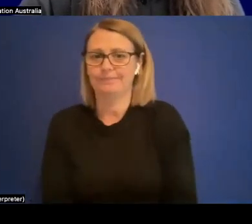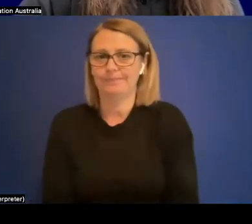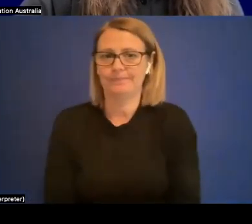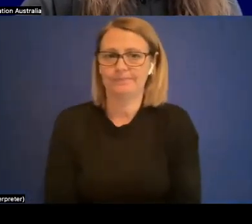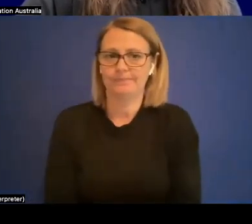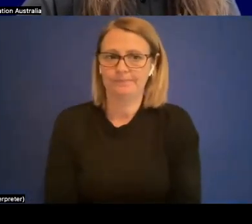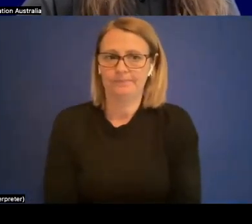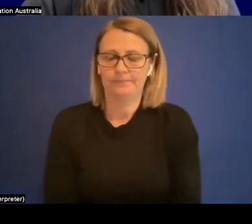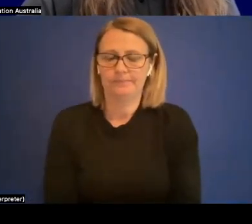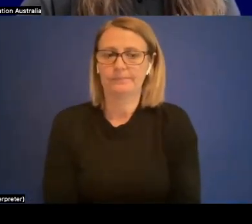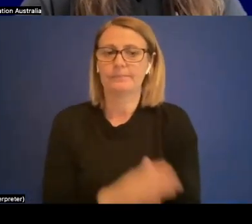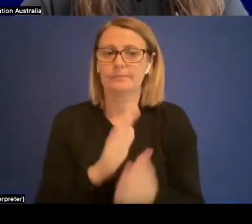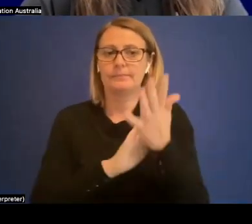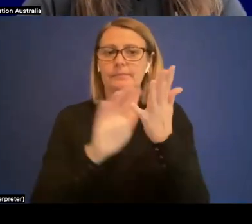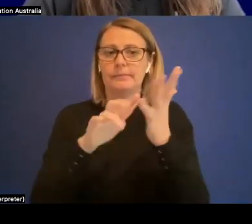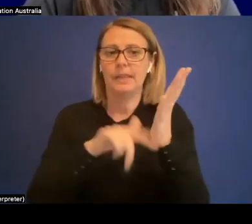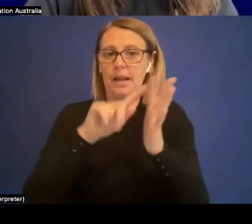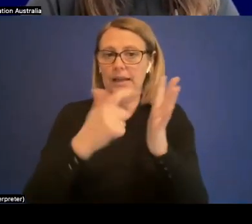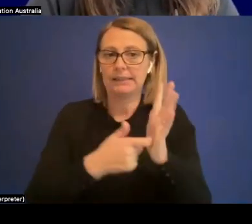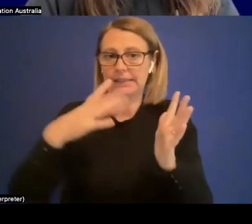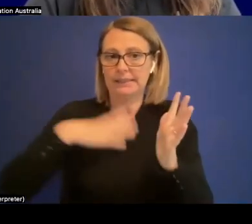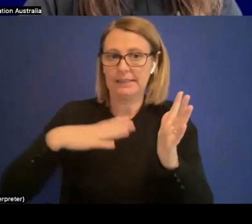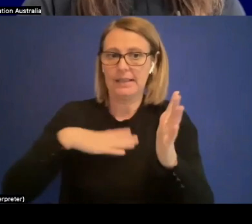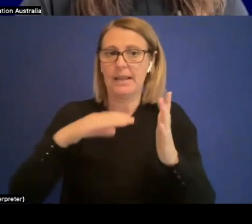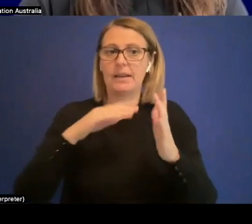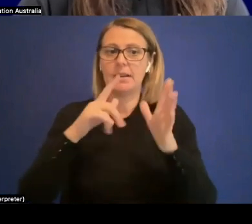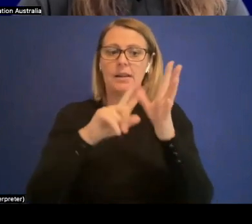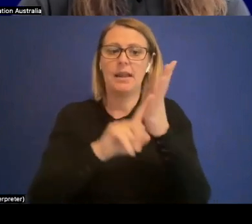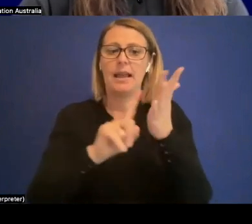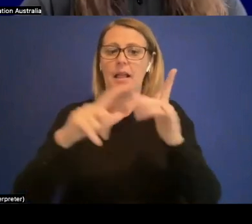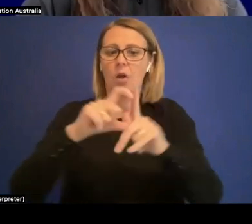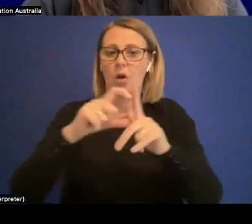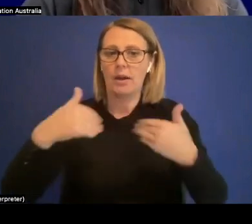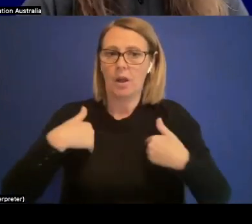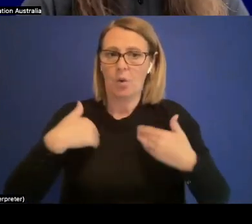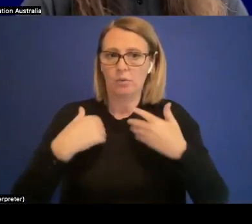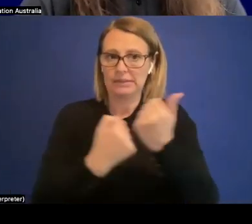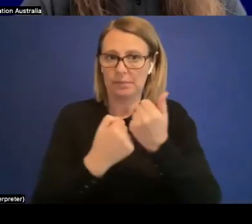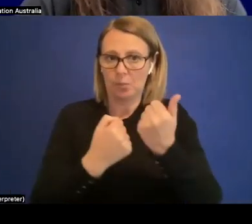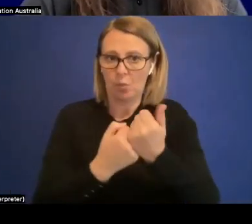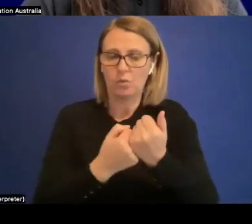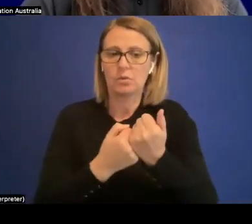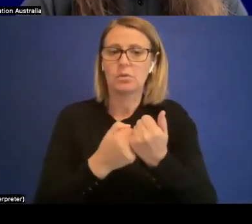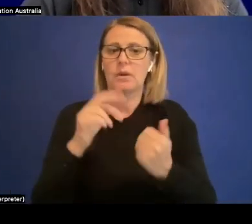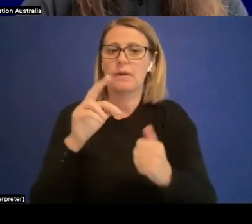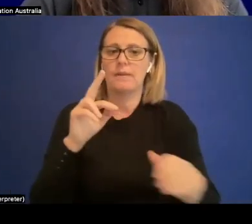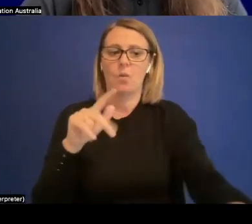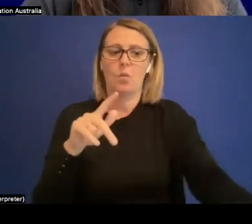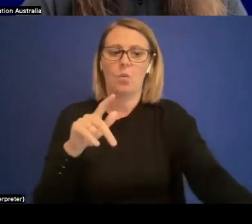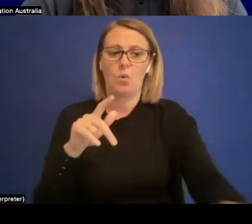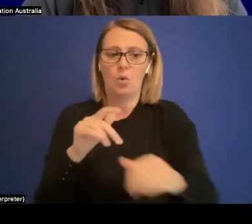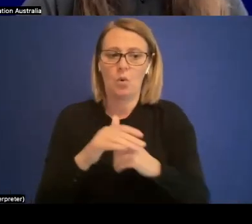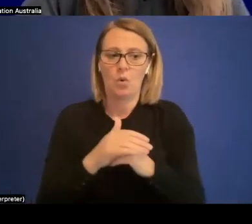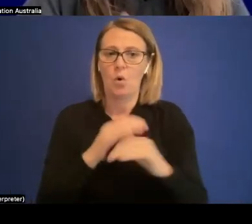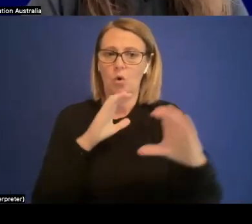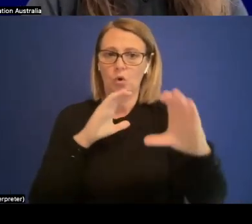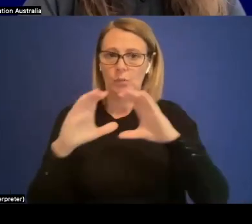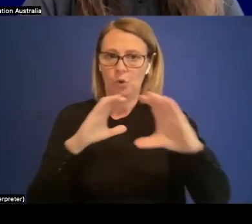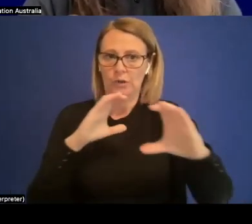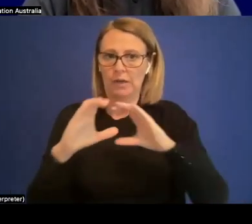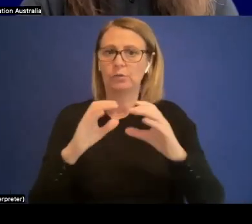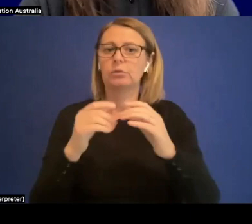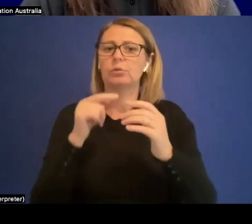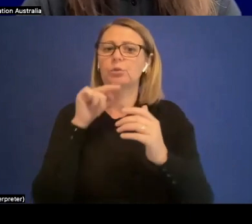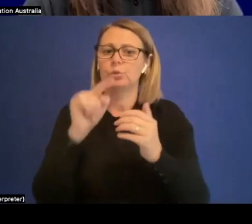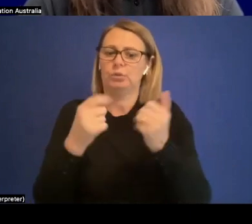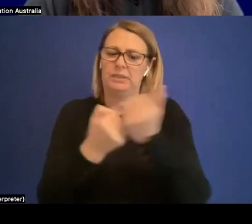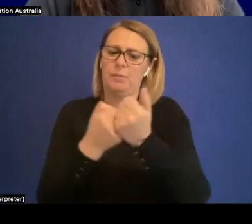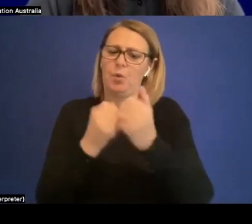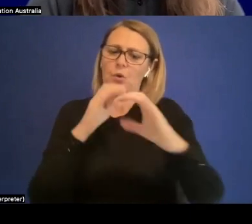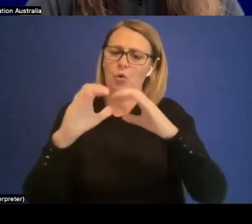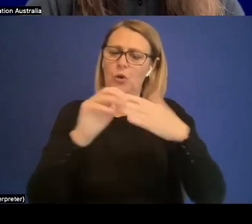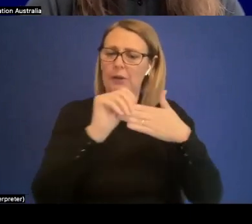Hunter needed allied health support. To support communication guides ongoing,